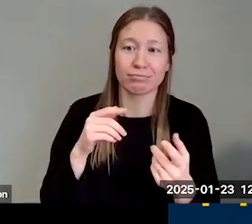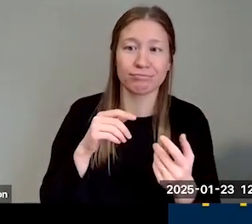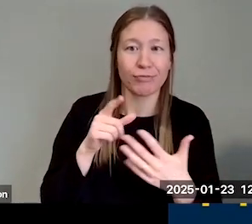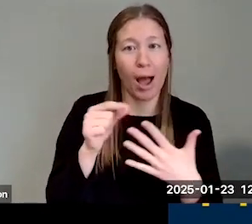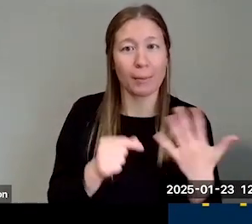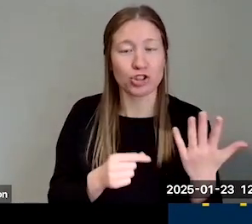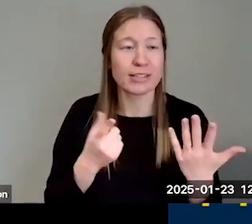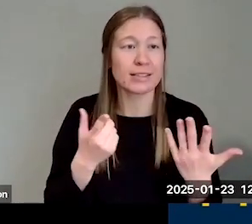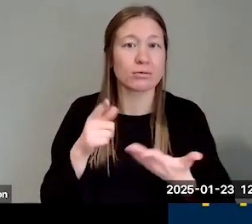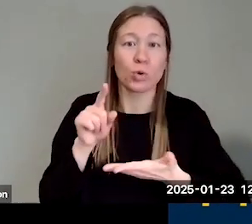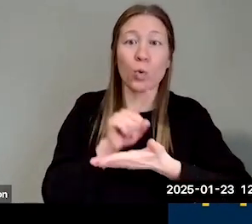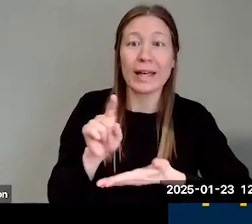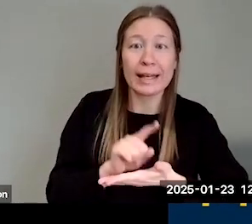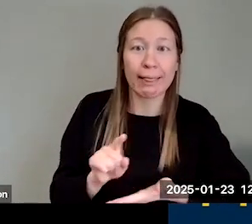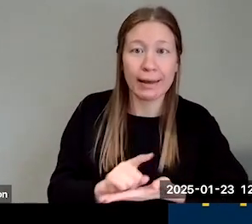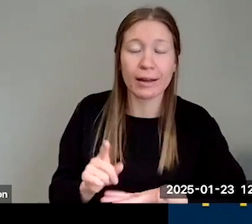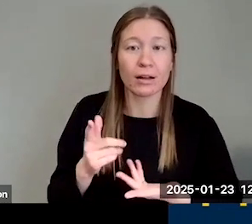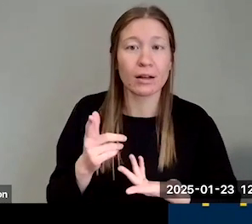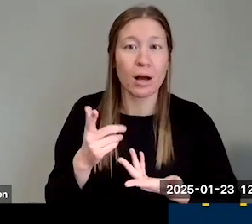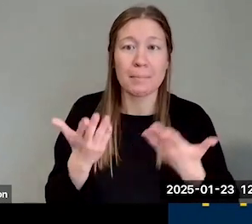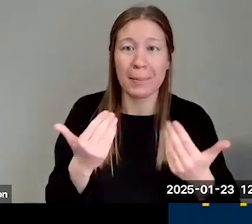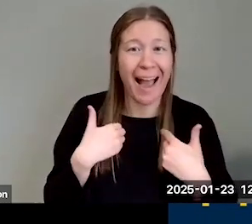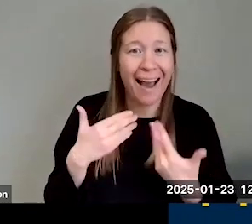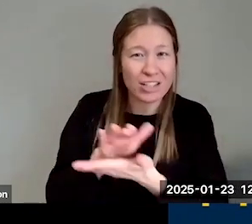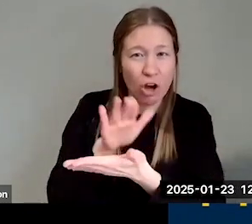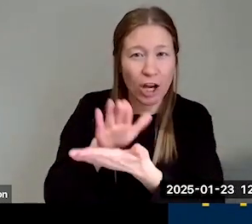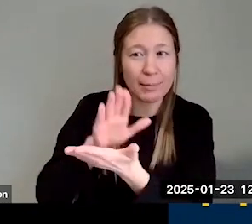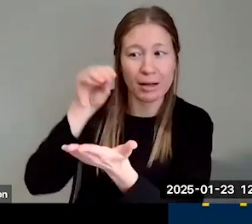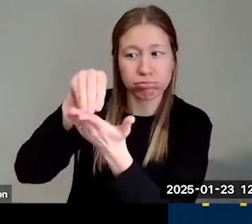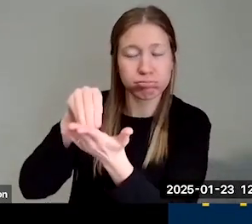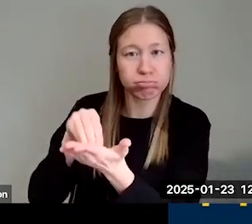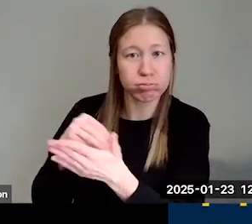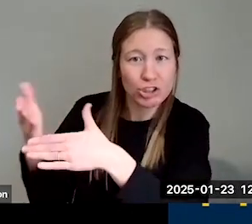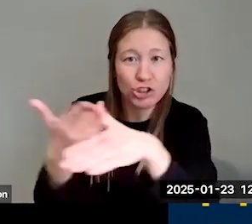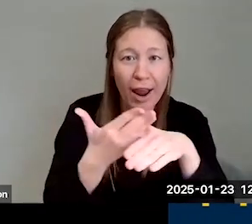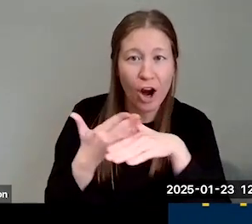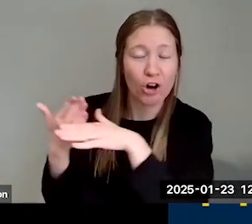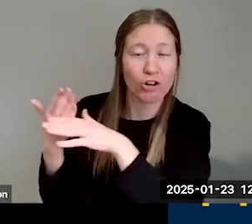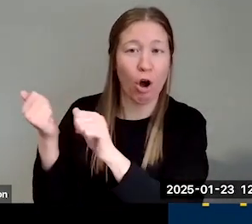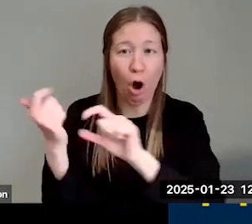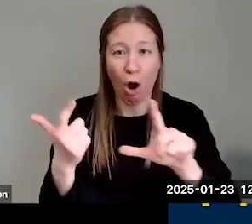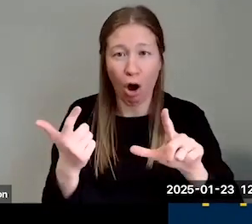where information that's shared with a group is documented so people have a place to go back and refer.